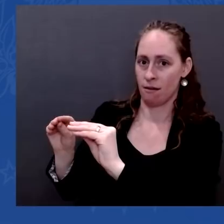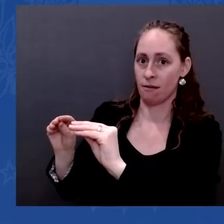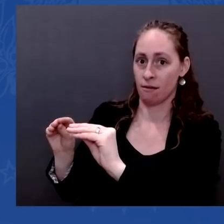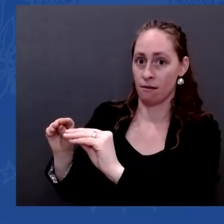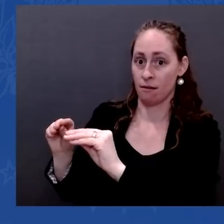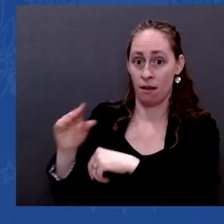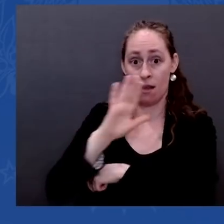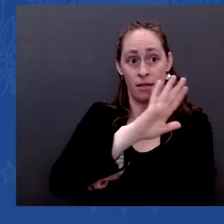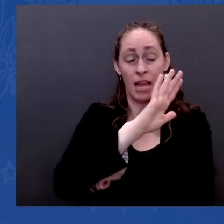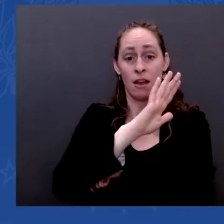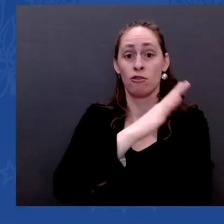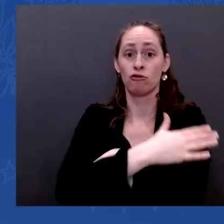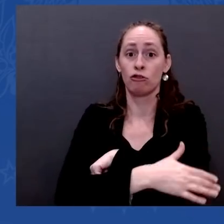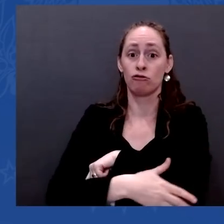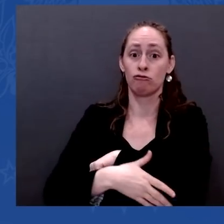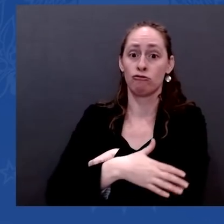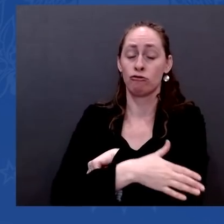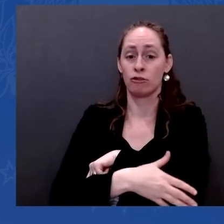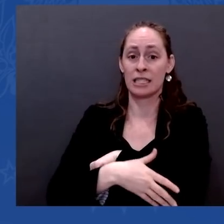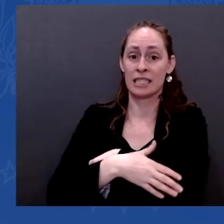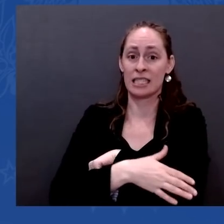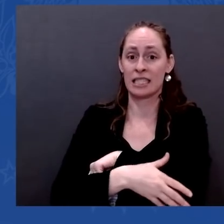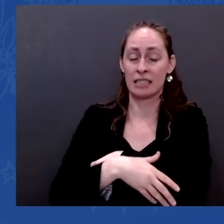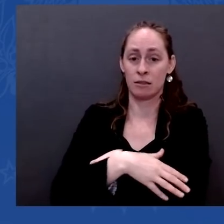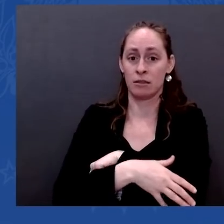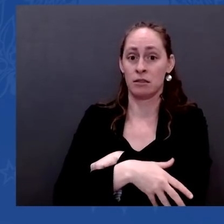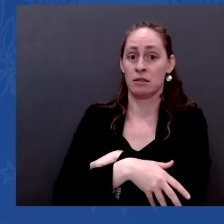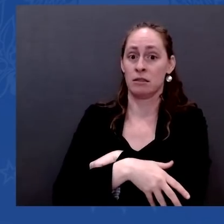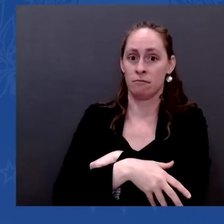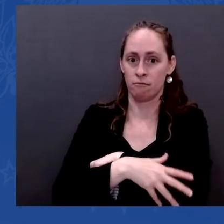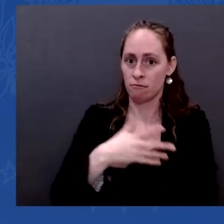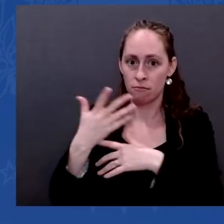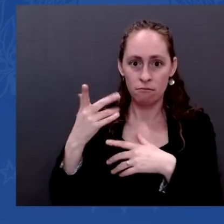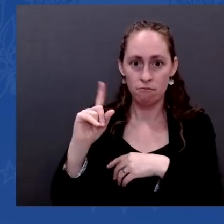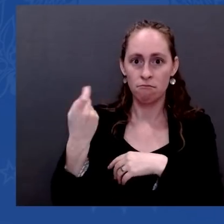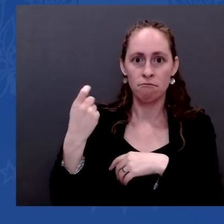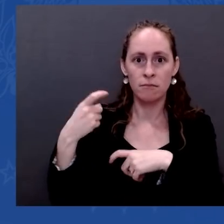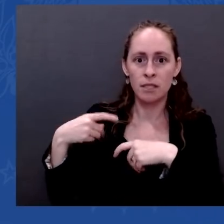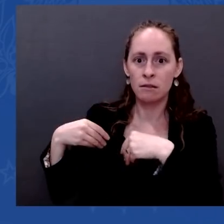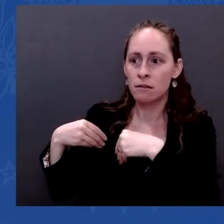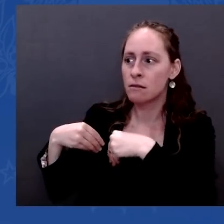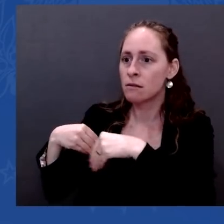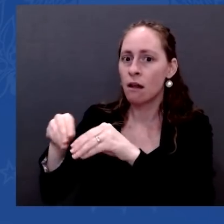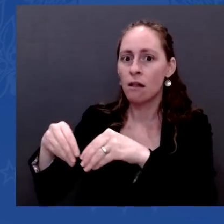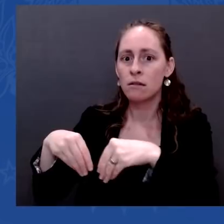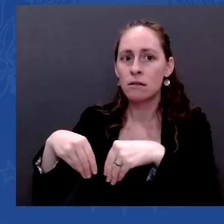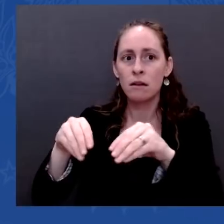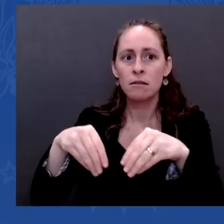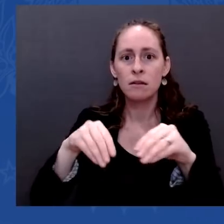And if, in fact, it's cut off, then they're going to be hurt very badly, as well. And it's of consequence to them as well.